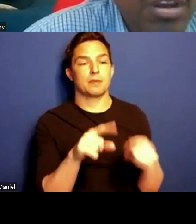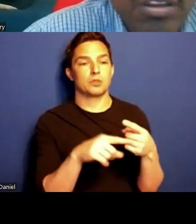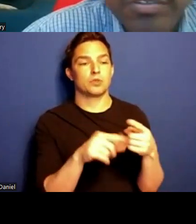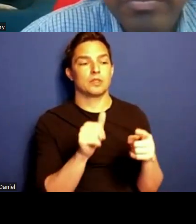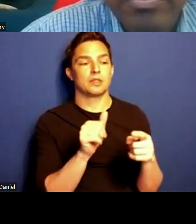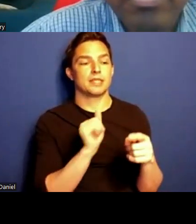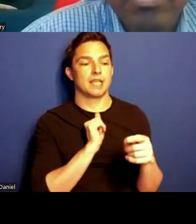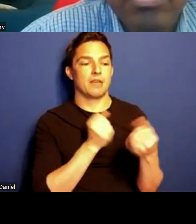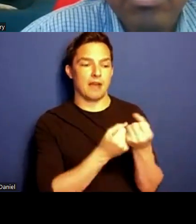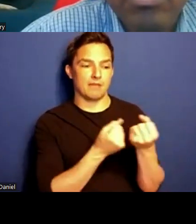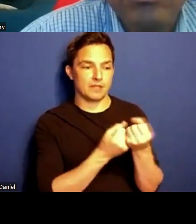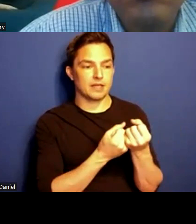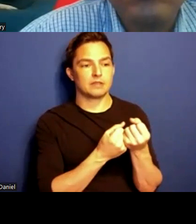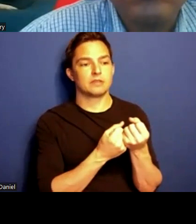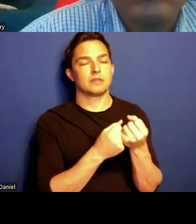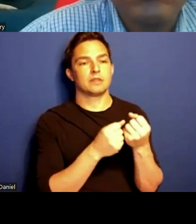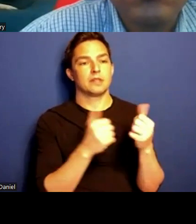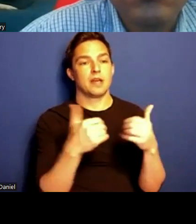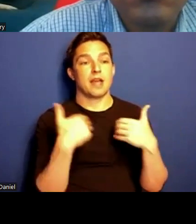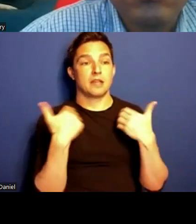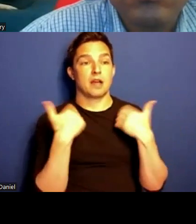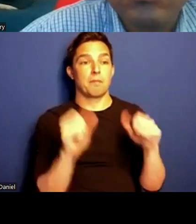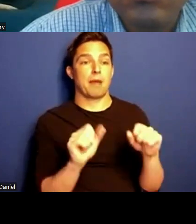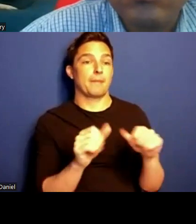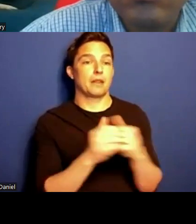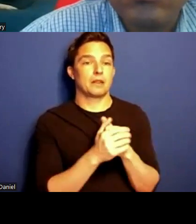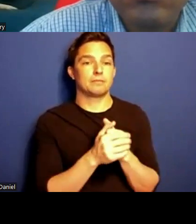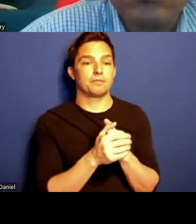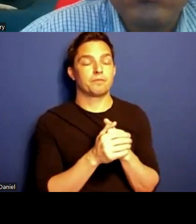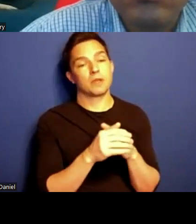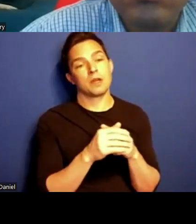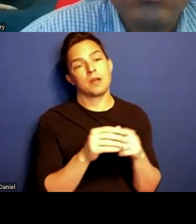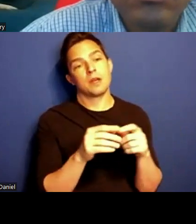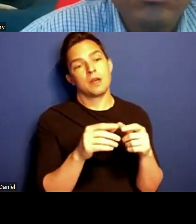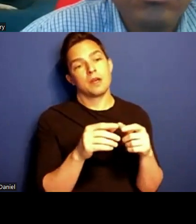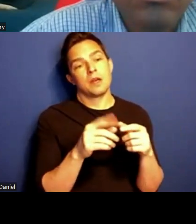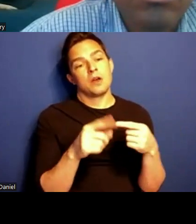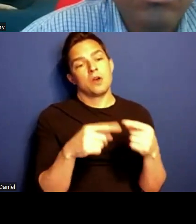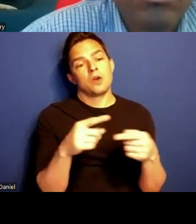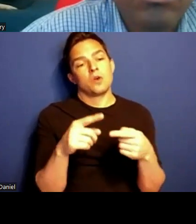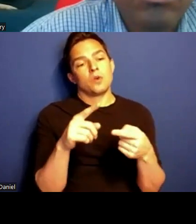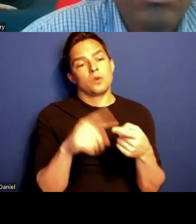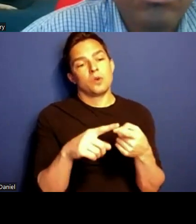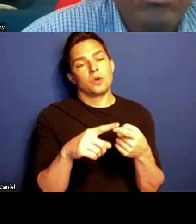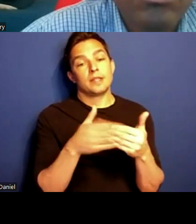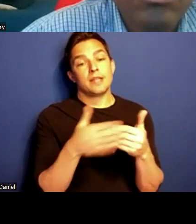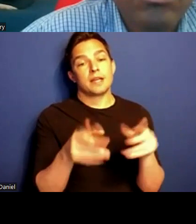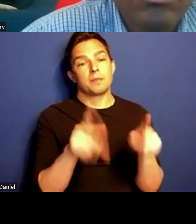as young as possible. But going on to the next individual, I'm super curious,